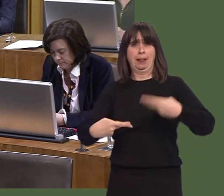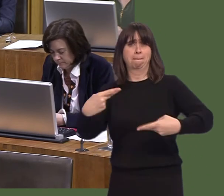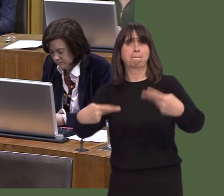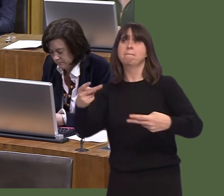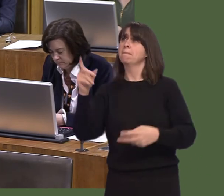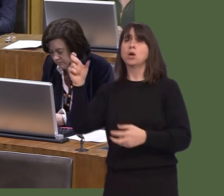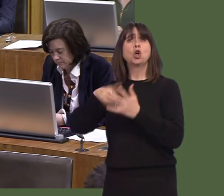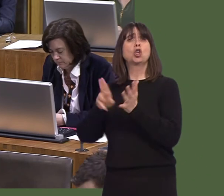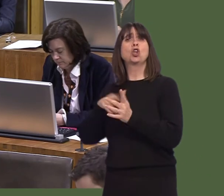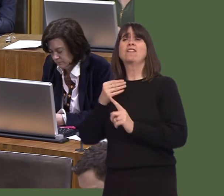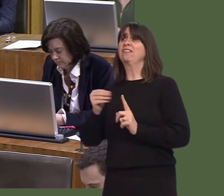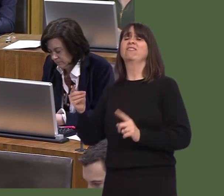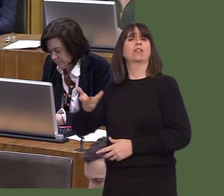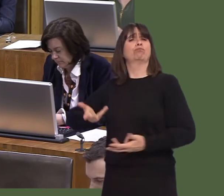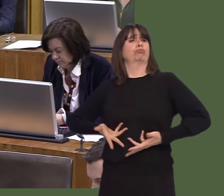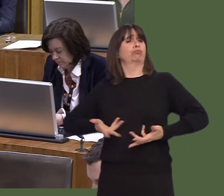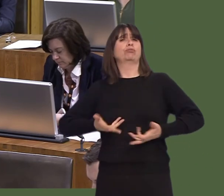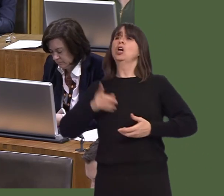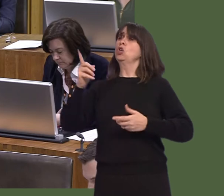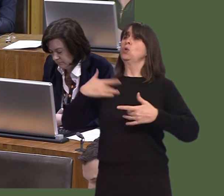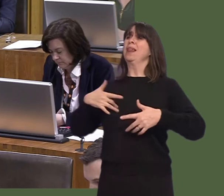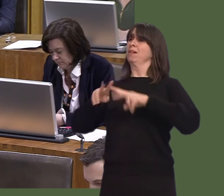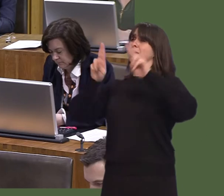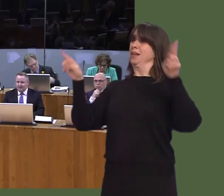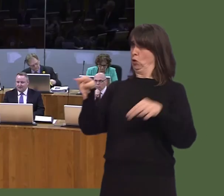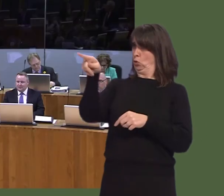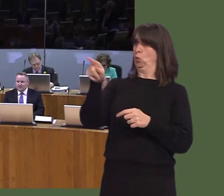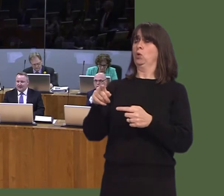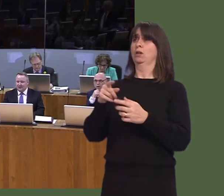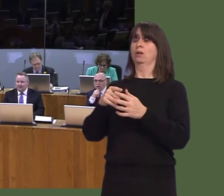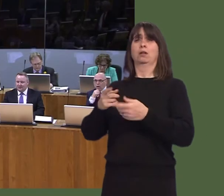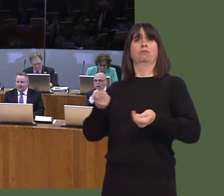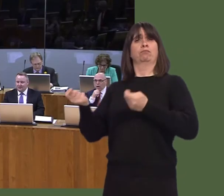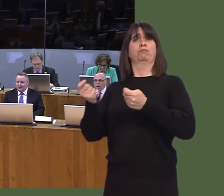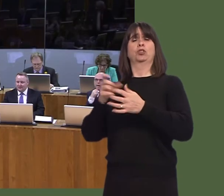One of your own Ministers has said that she would vote against any changes that would come forward from the consultation.